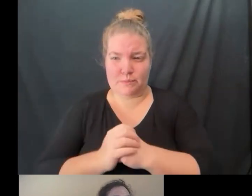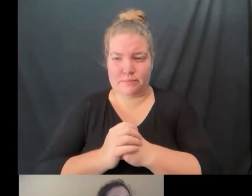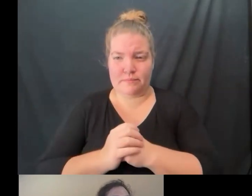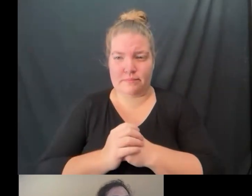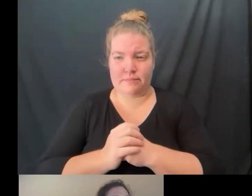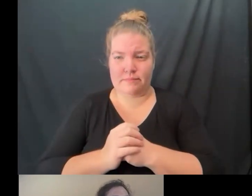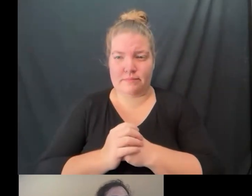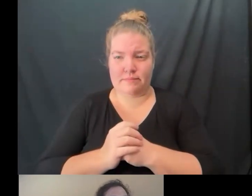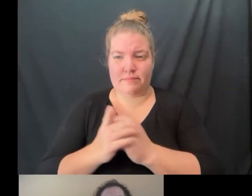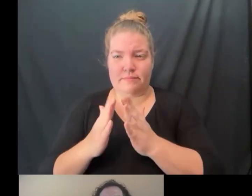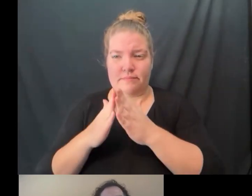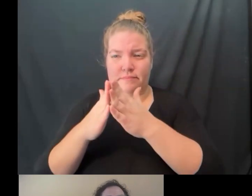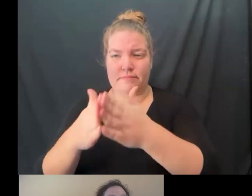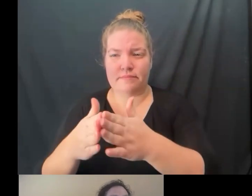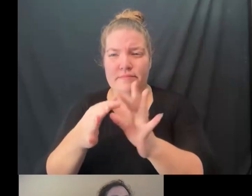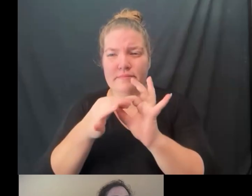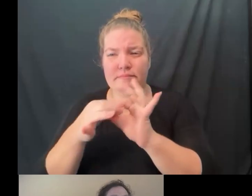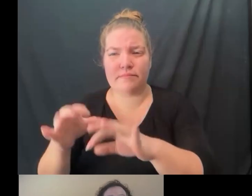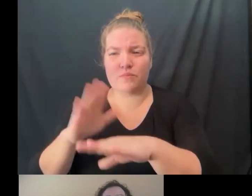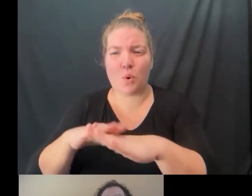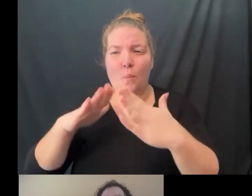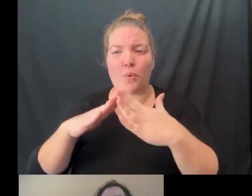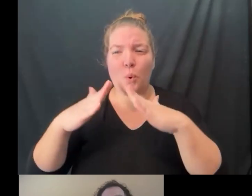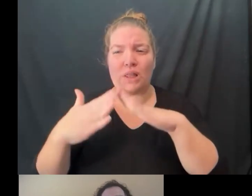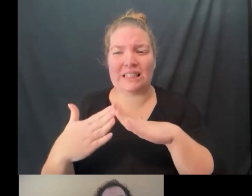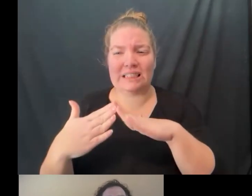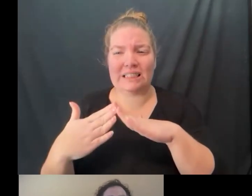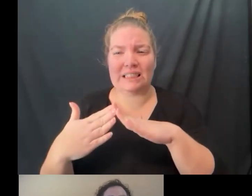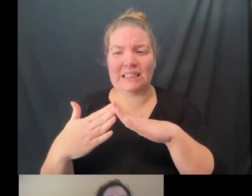So Adrian Hall is asking, what about municipal governments?